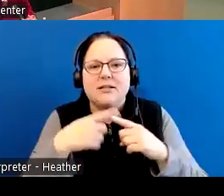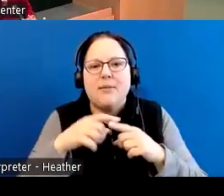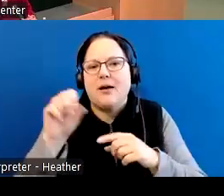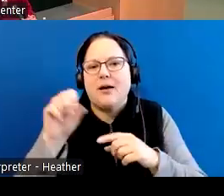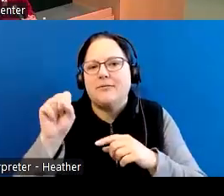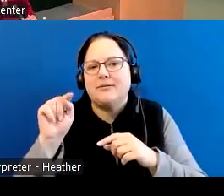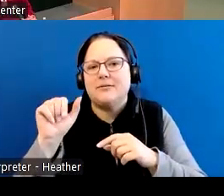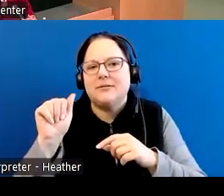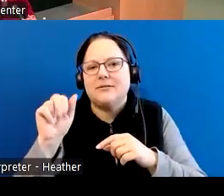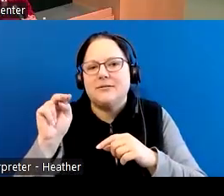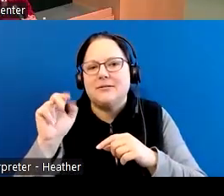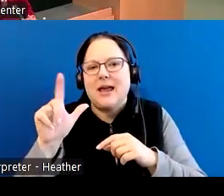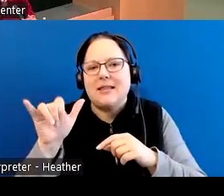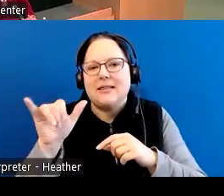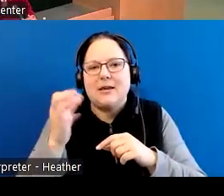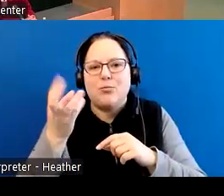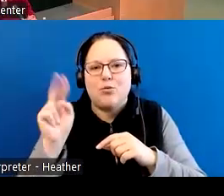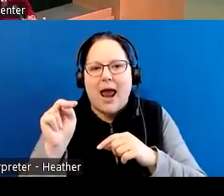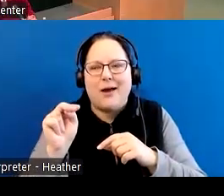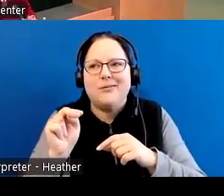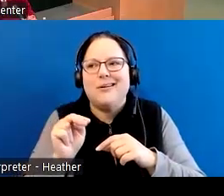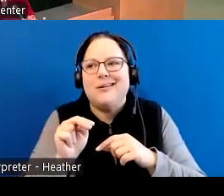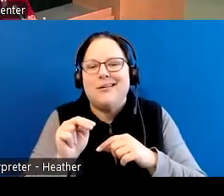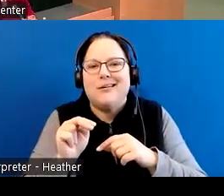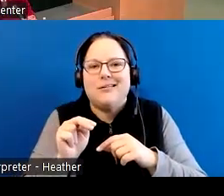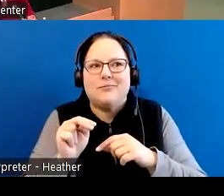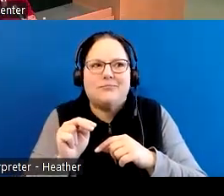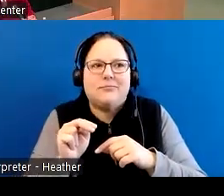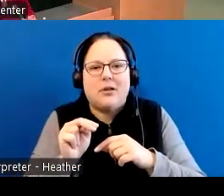me concerningly all you have to do is just to test that and then you could say you've clicked the box